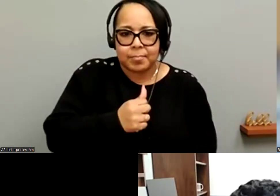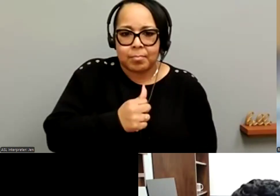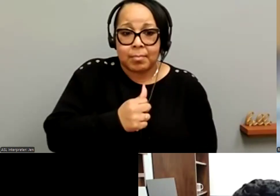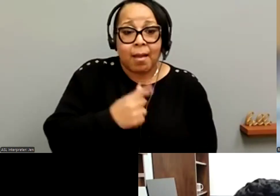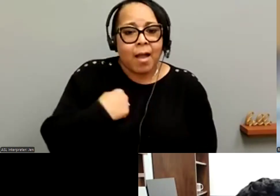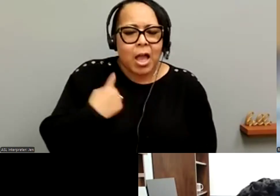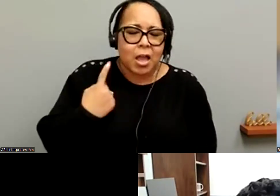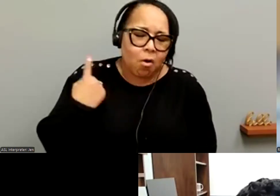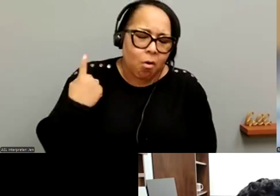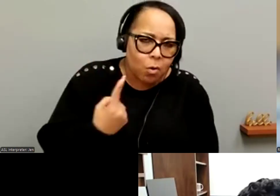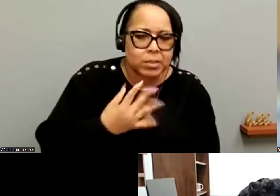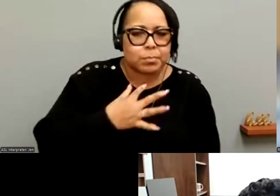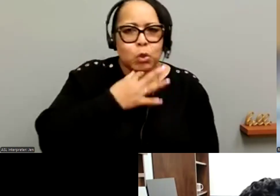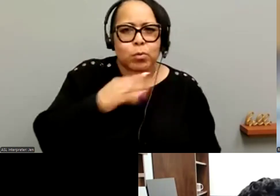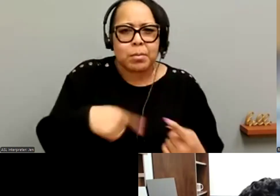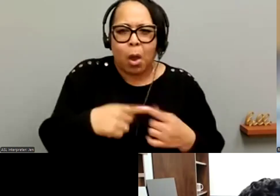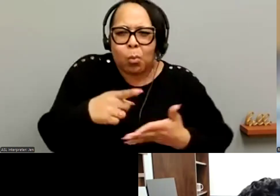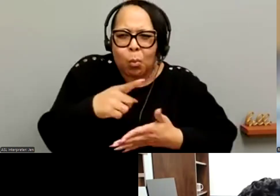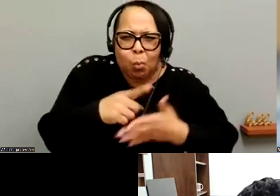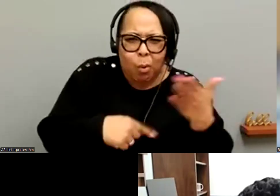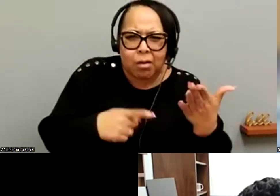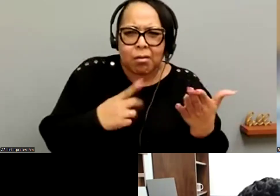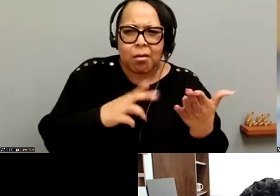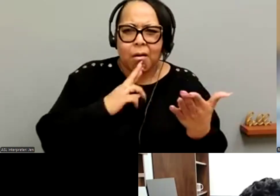13:09:39 always been curious about what 13:09:41 are the conditions that